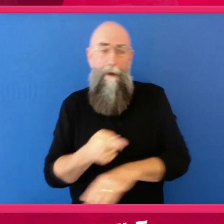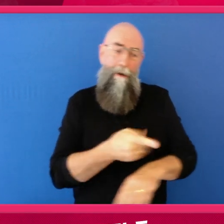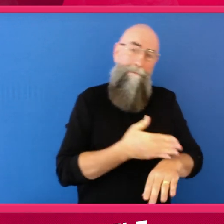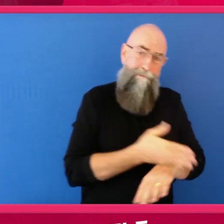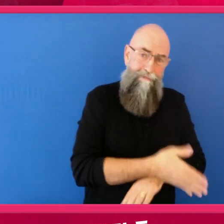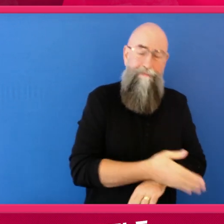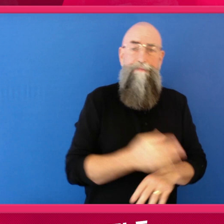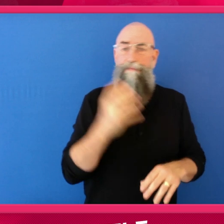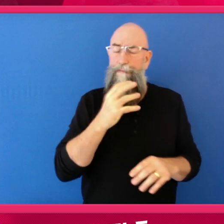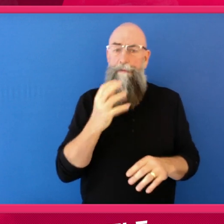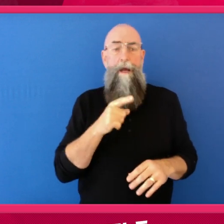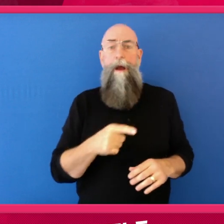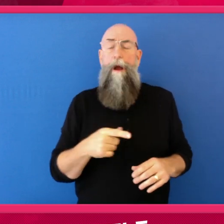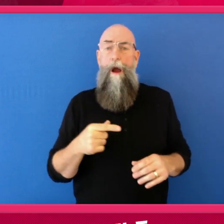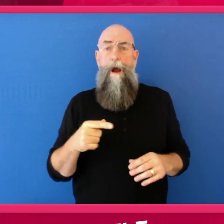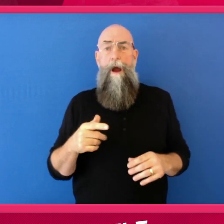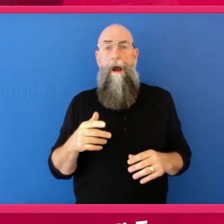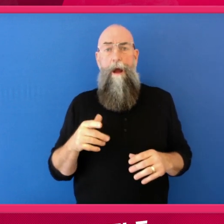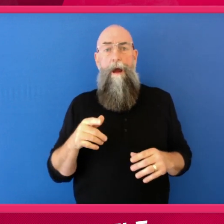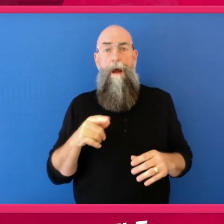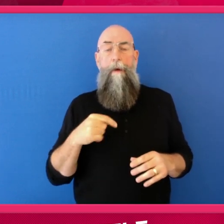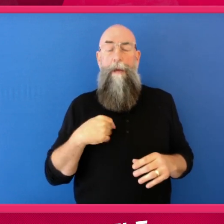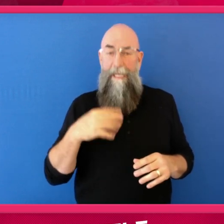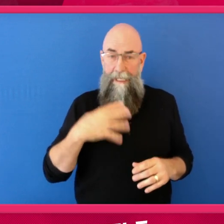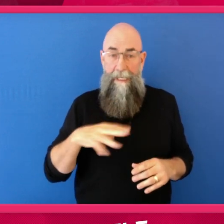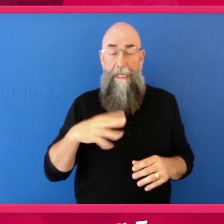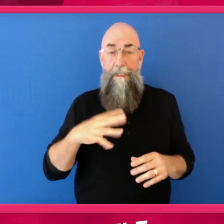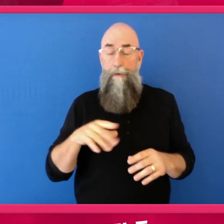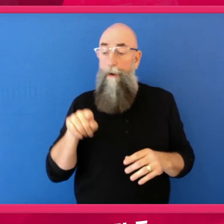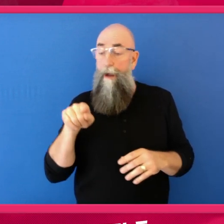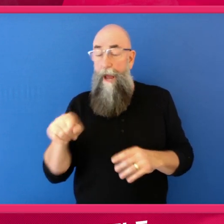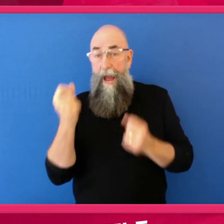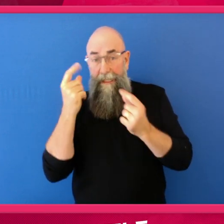into making sure all their muscle memory is perfect. And they're so like, their tactical